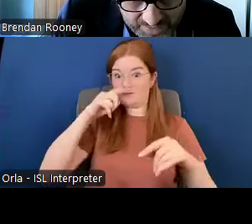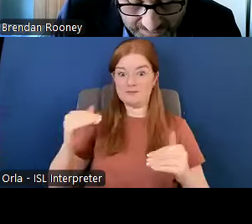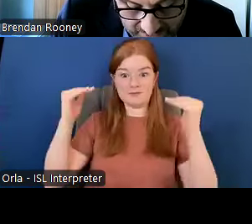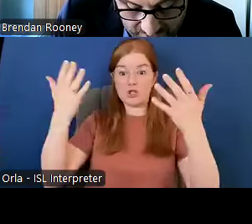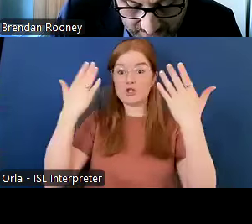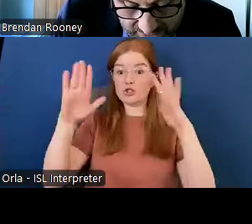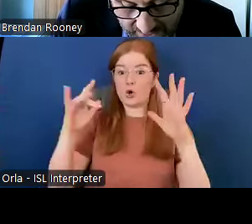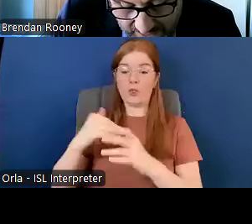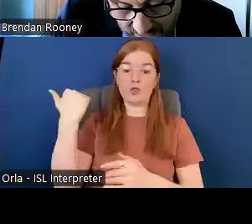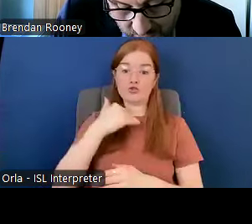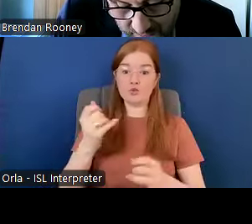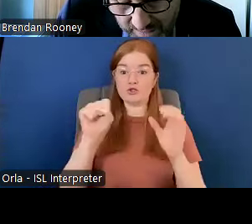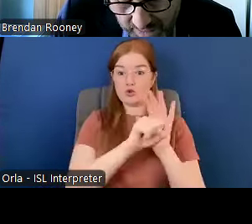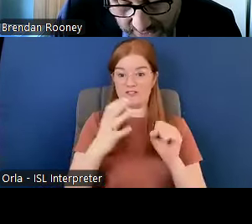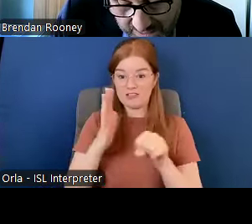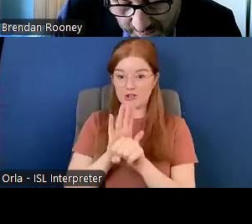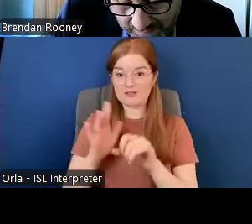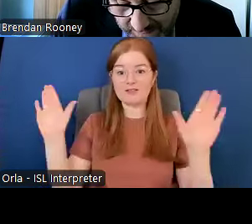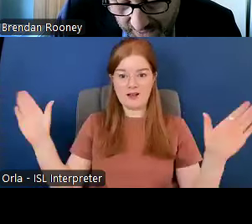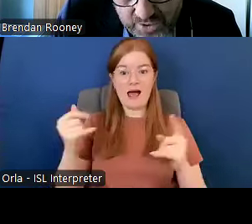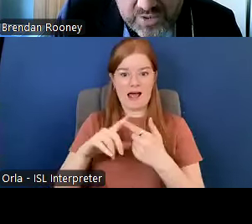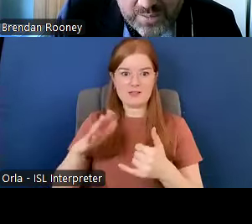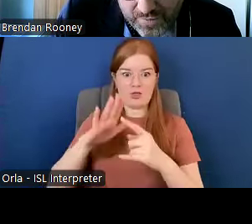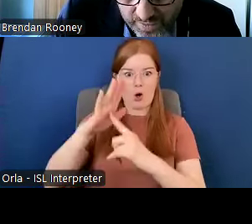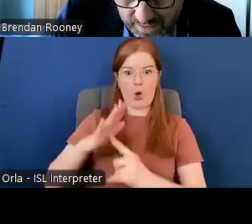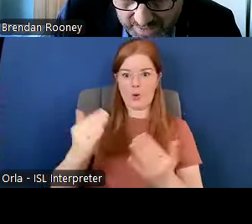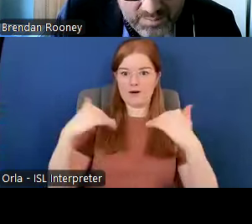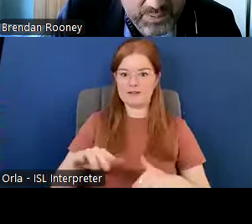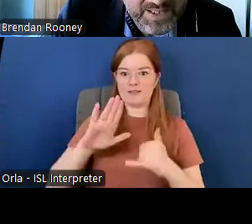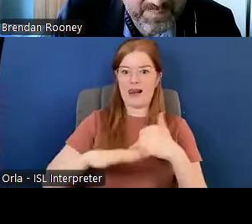crucifixion and in the lower the Last Supper, and took some four years to complete.